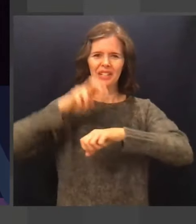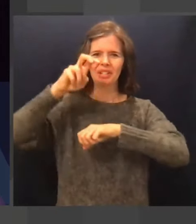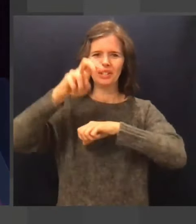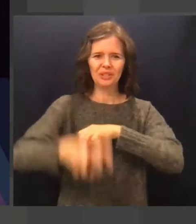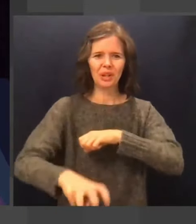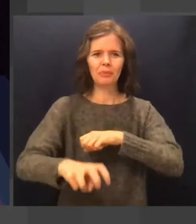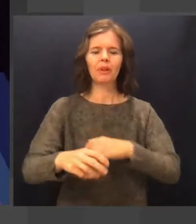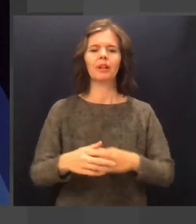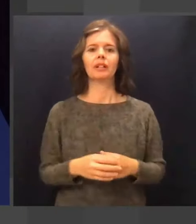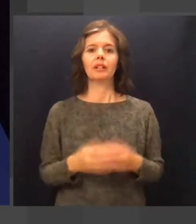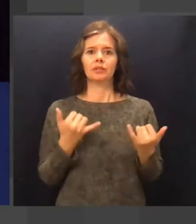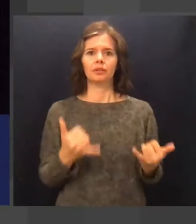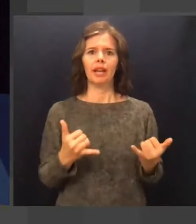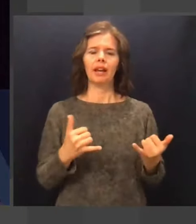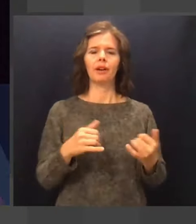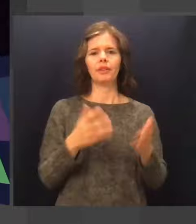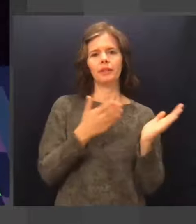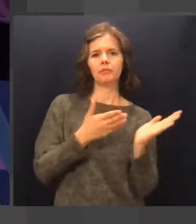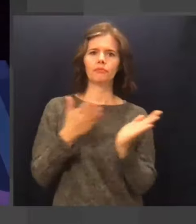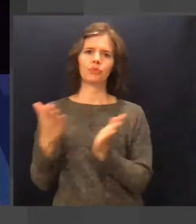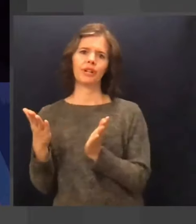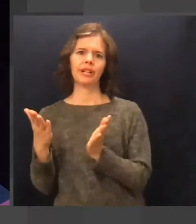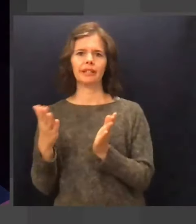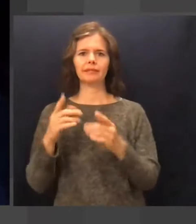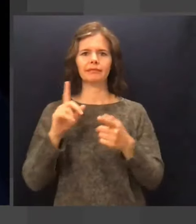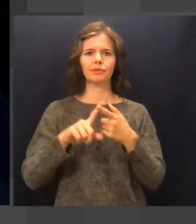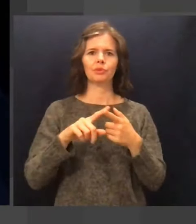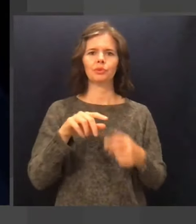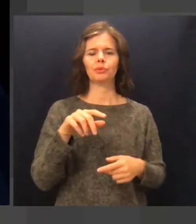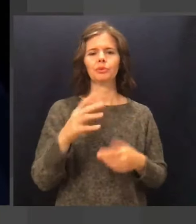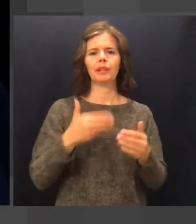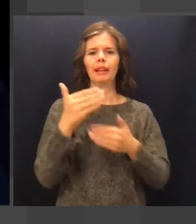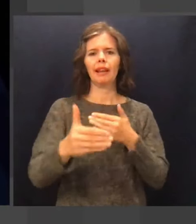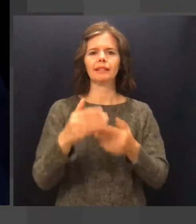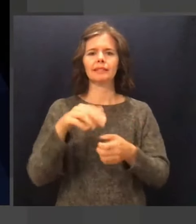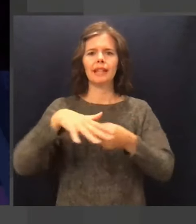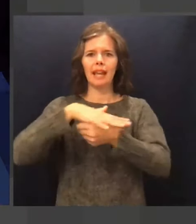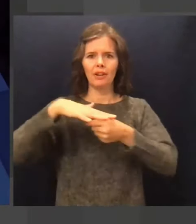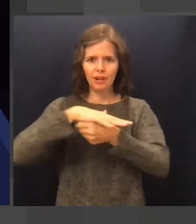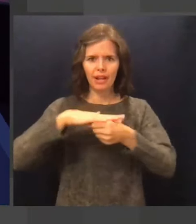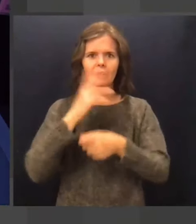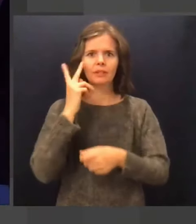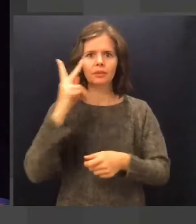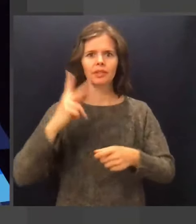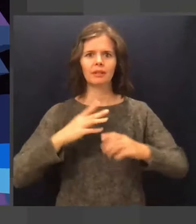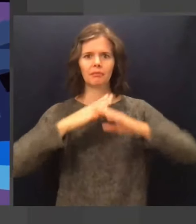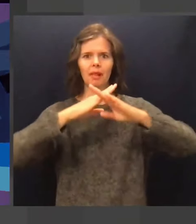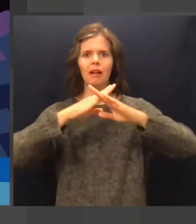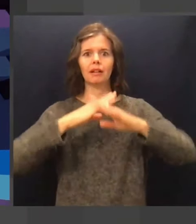GET TELEPORTED TO THE NEXT SECTION. TRYING TO MAKE IT ALONG AND